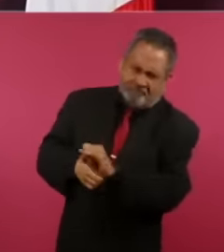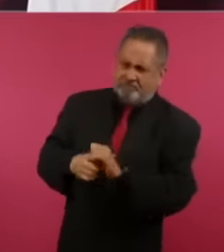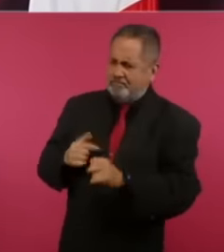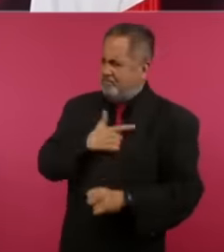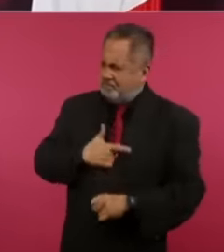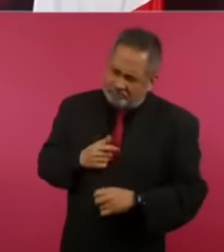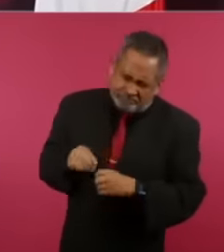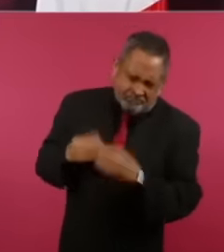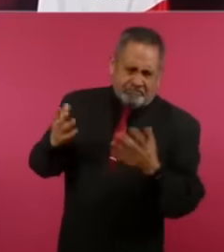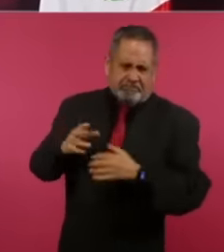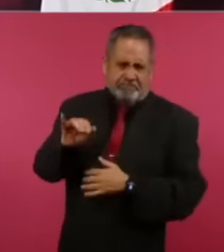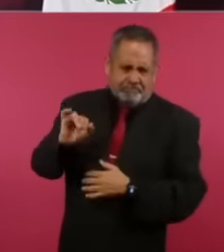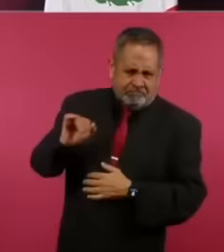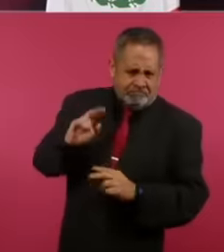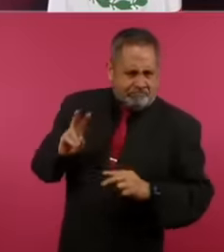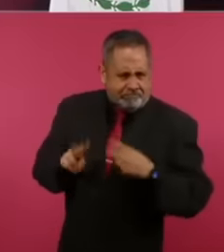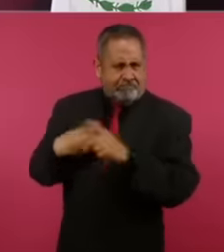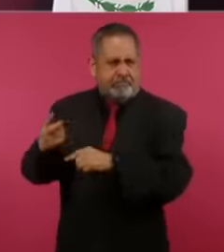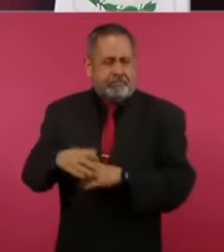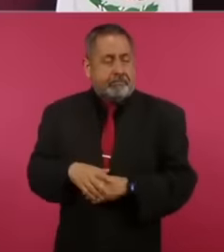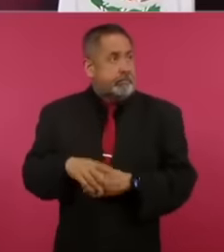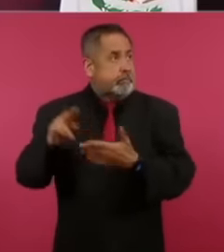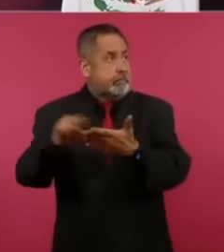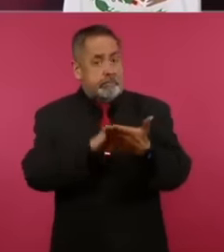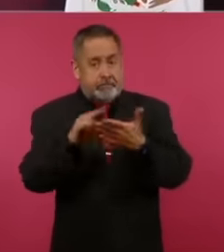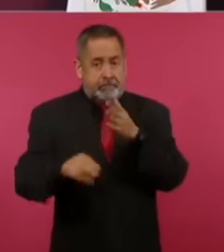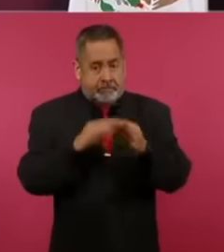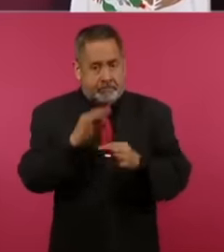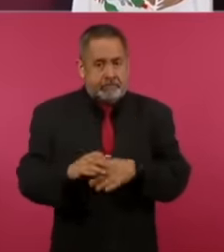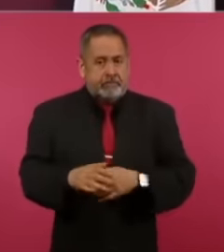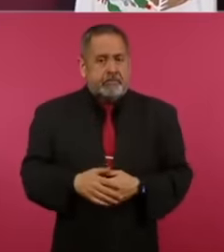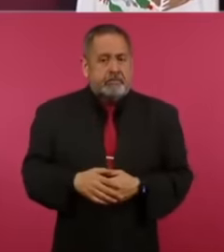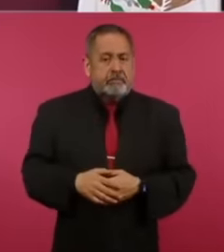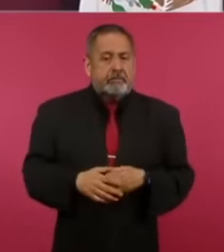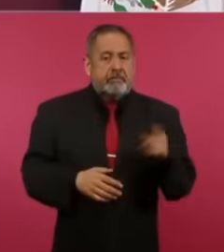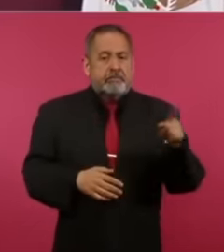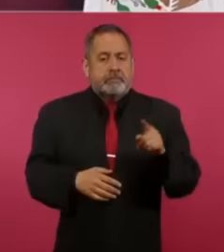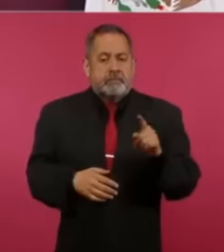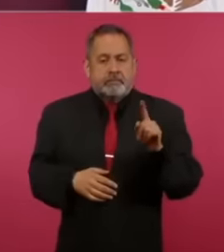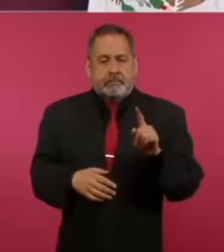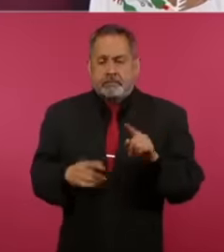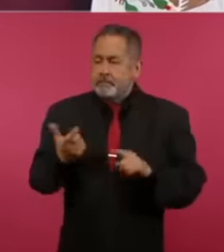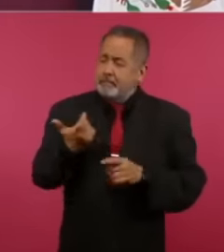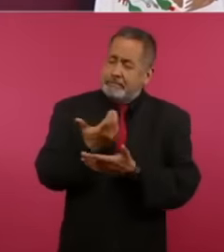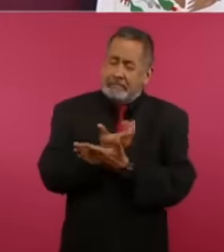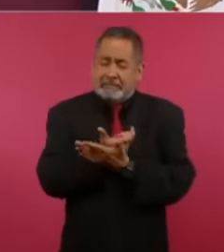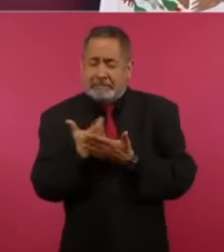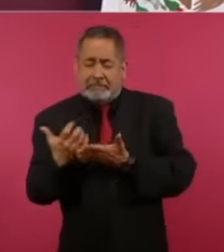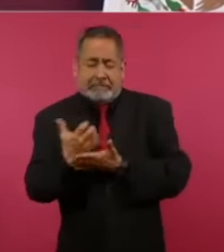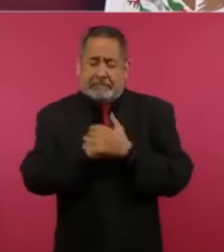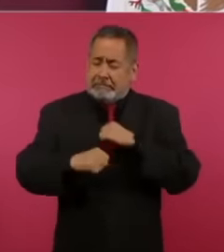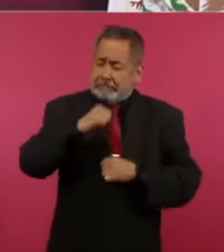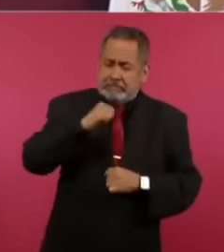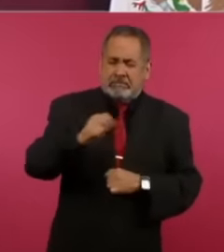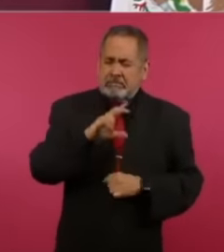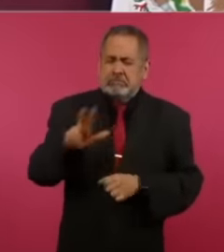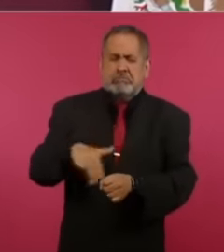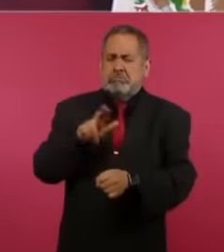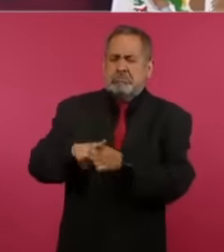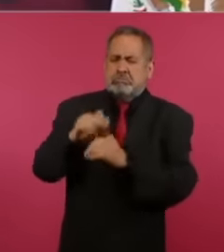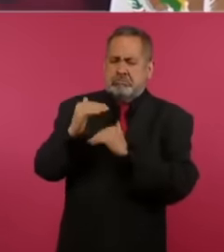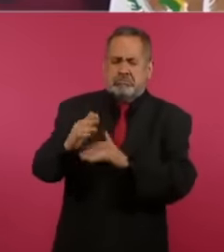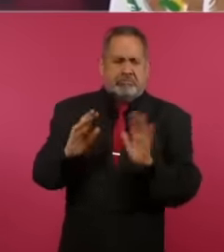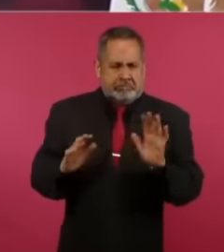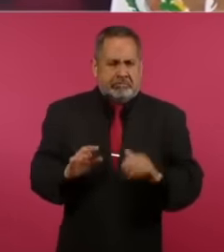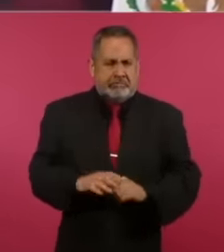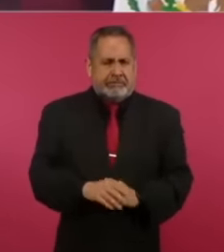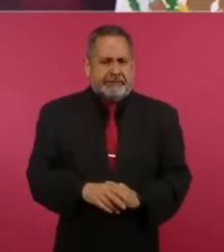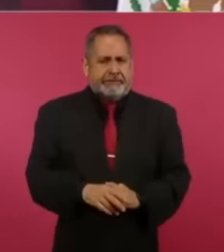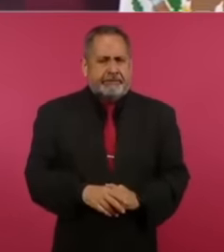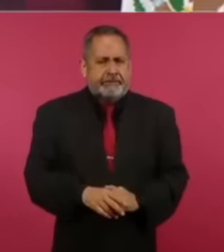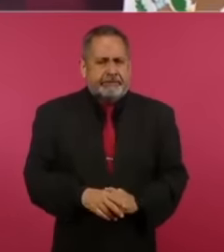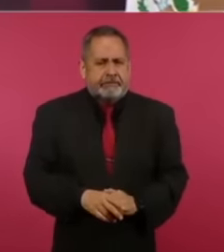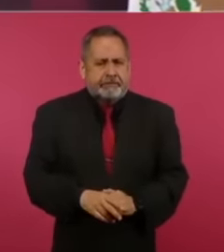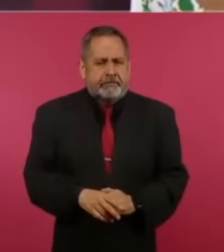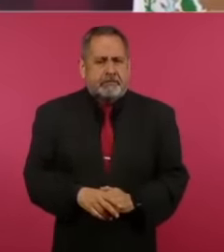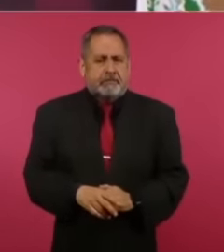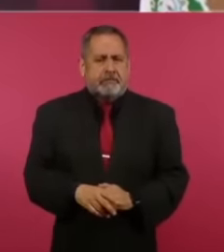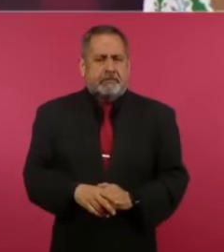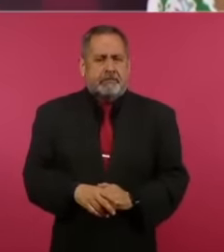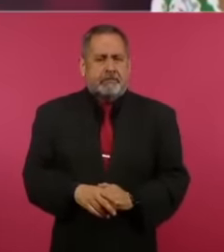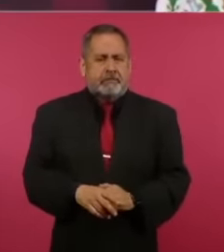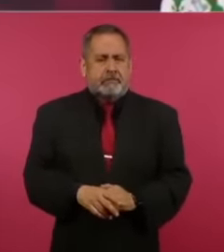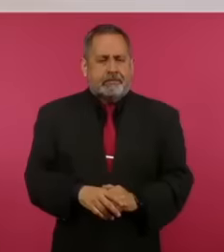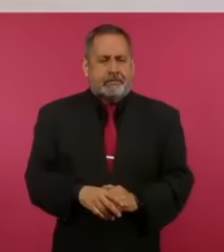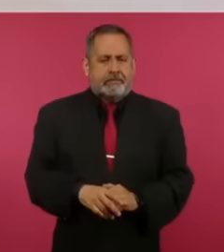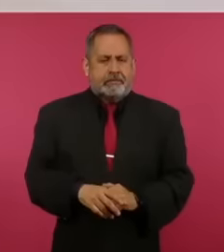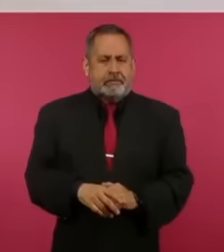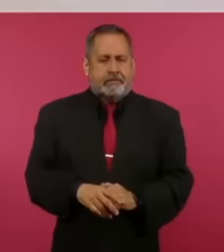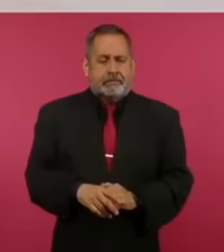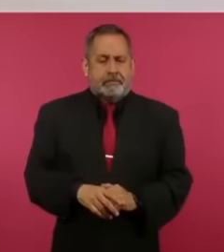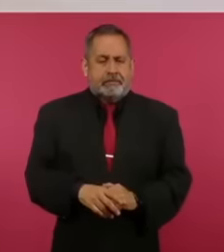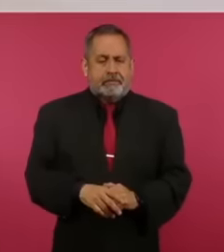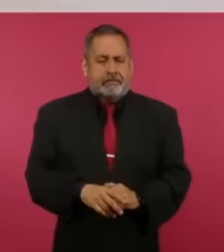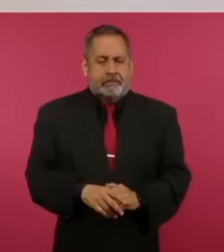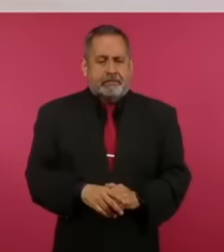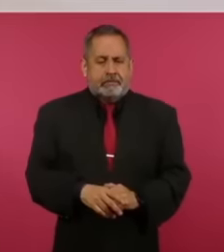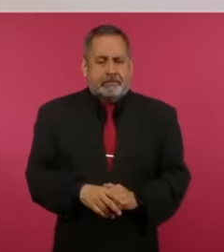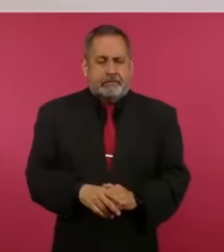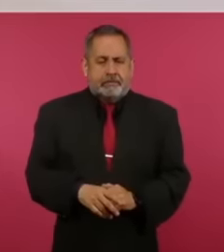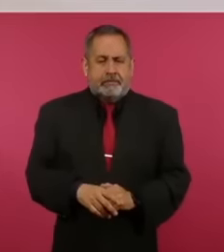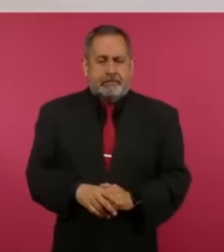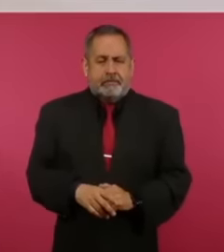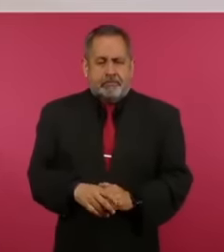has already been finalized. Oh no, we are not going to get into trouble, this is to say that they are going to charge little.